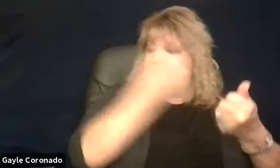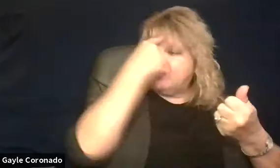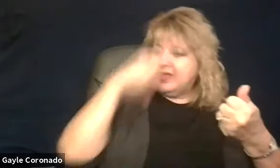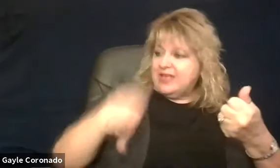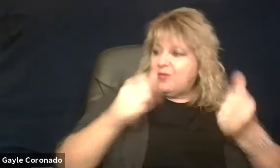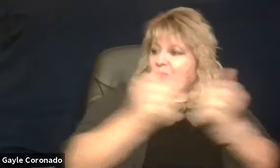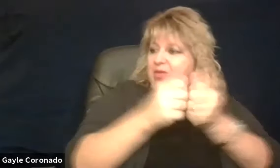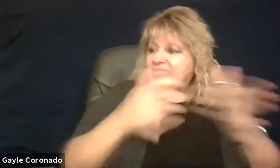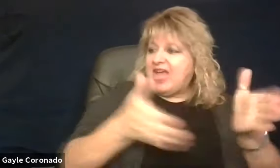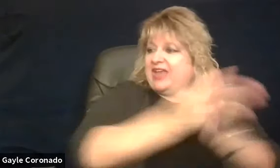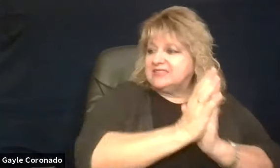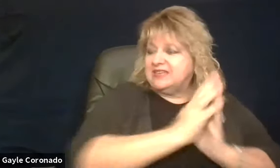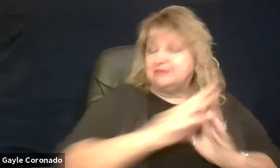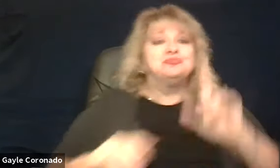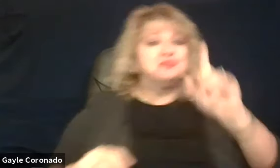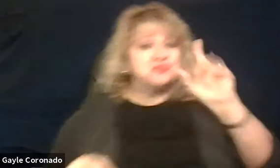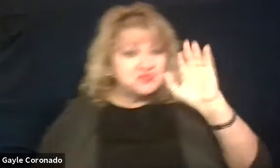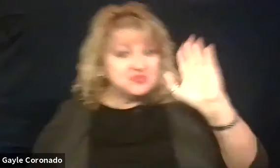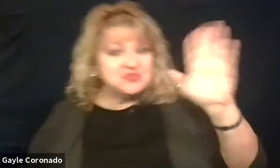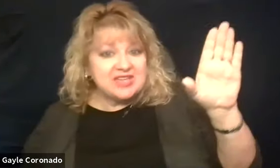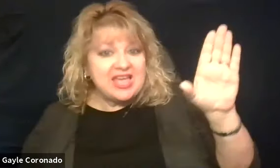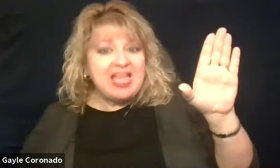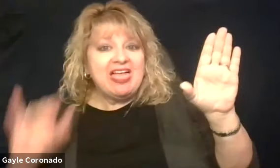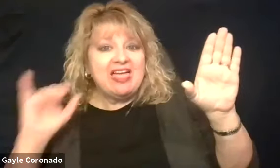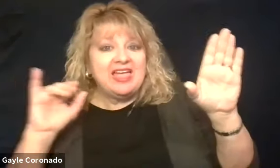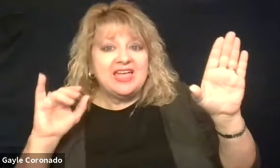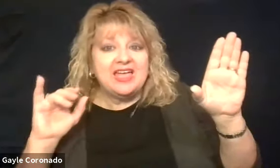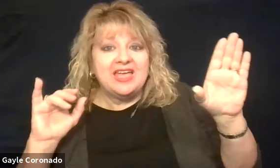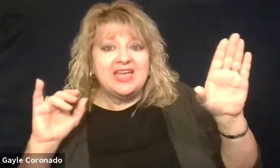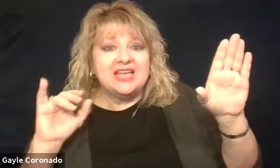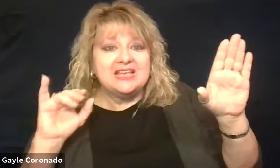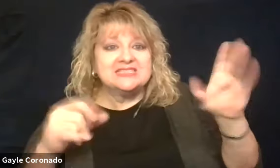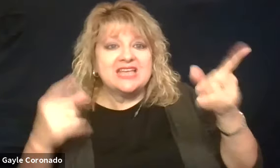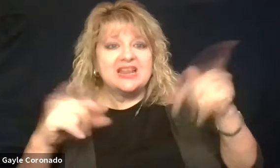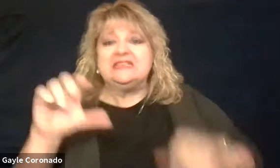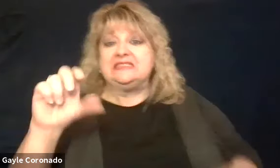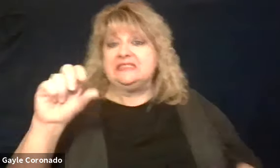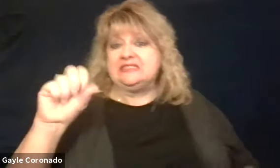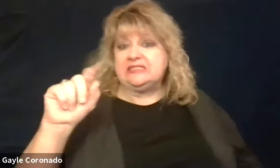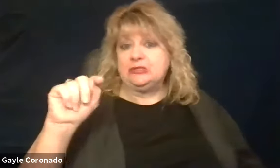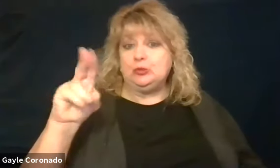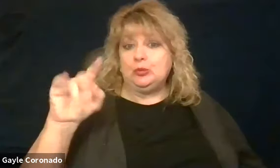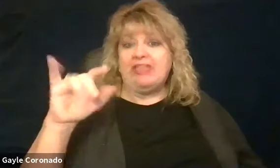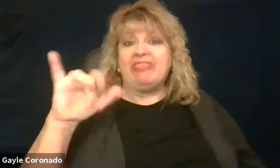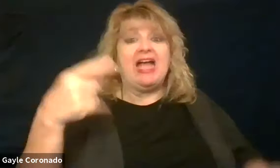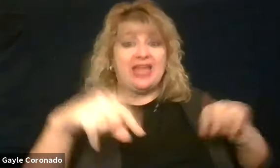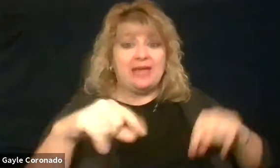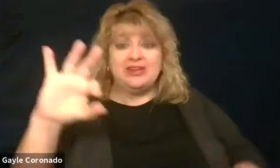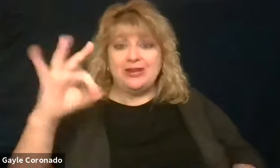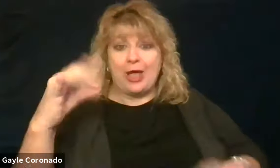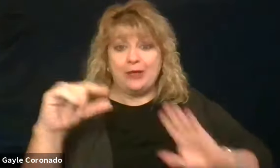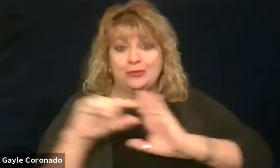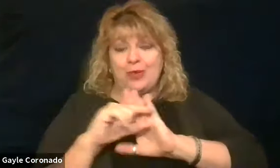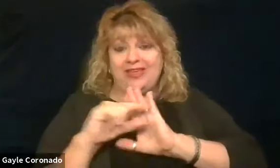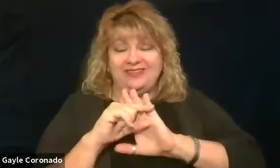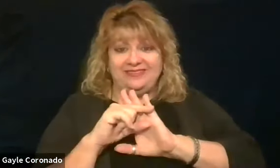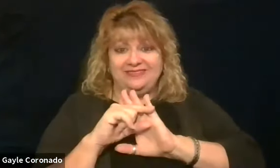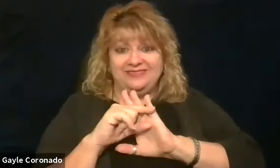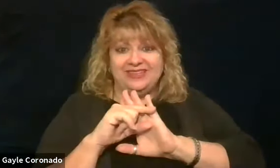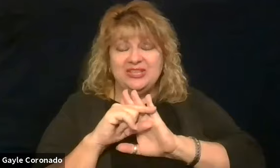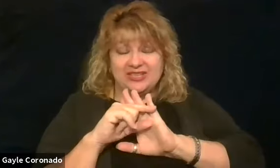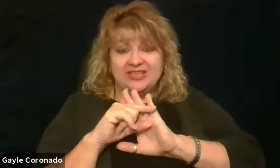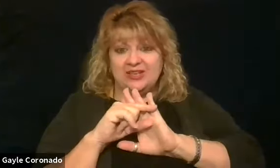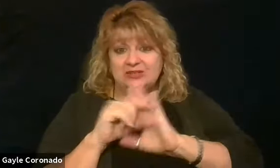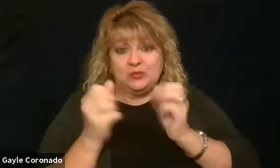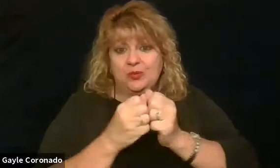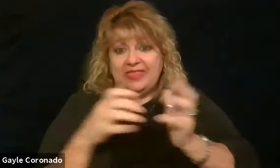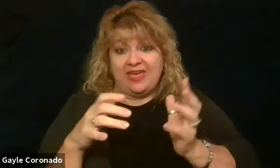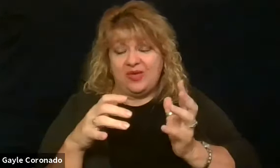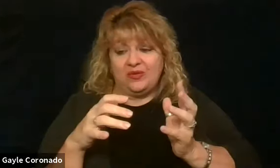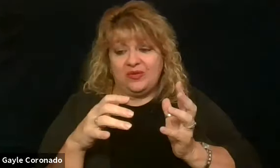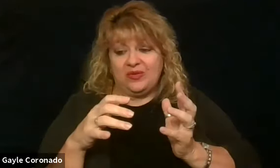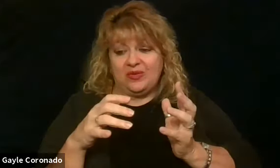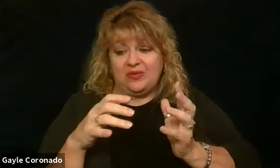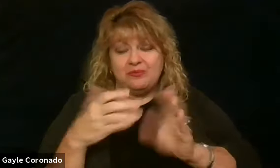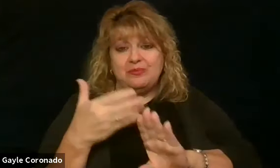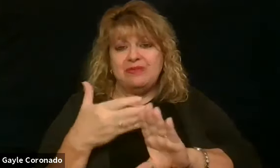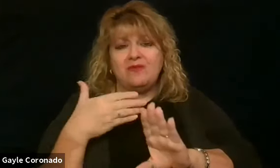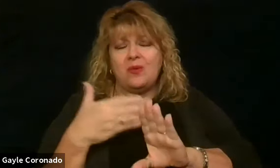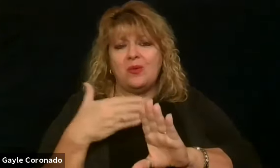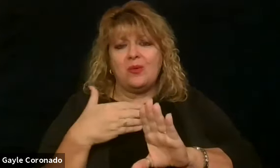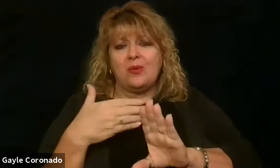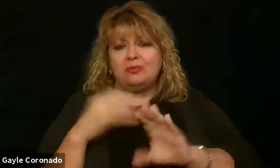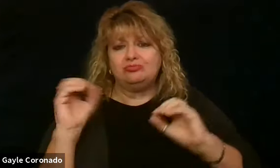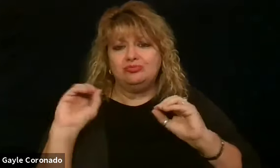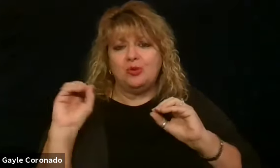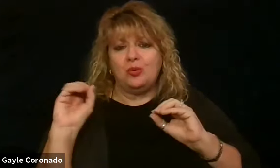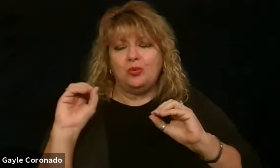That also I mean in ninth grade it happened only in ninth grade because there was, because otherwise there was, there was no.